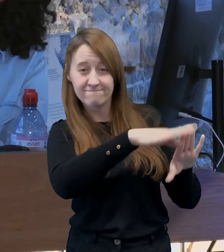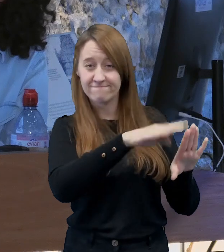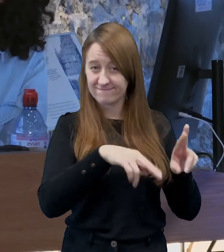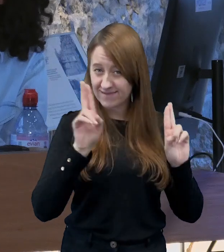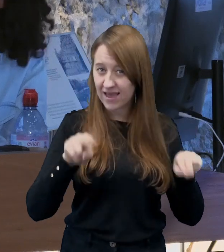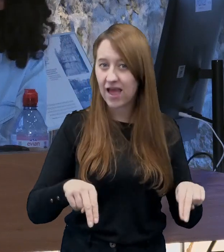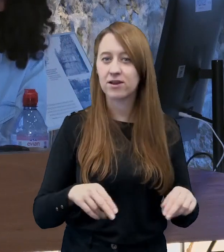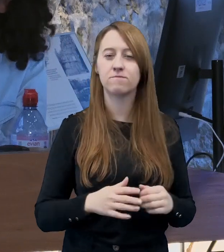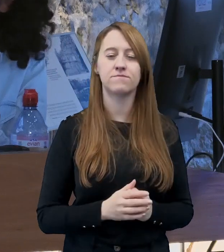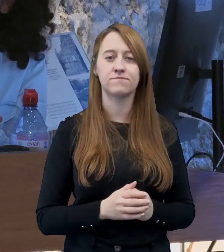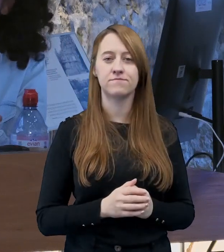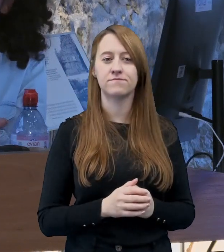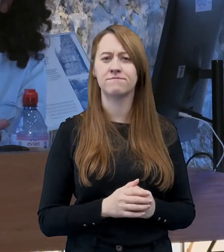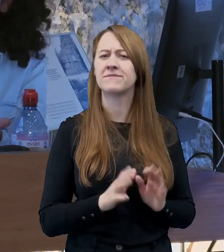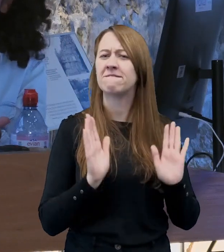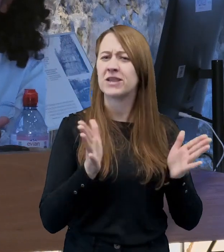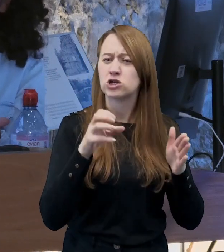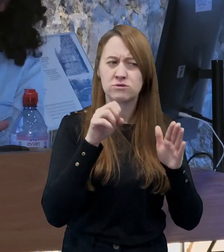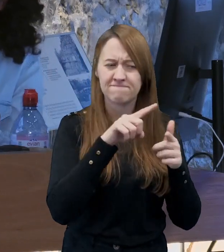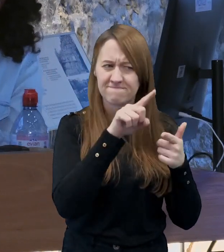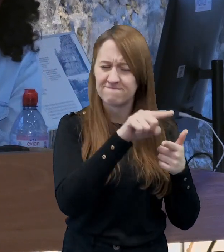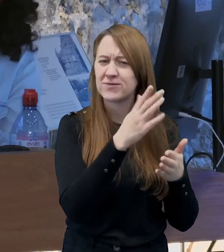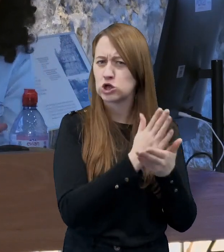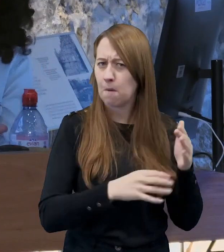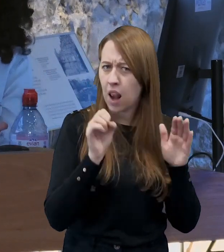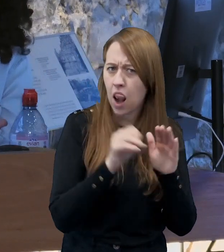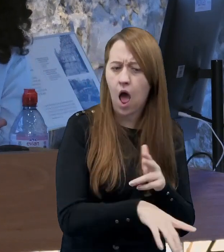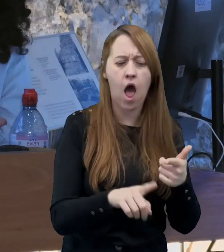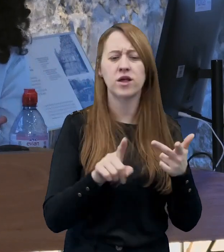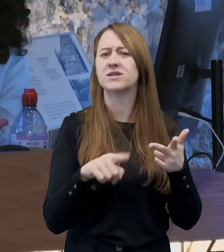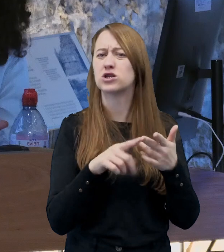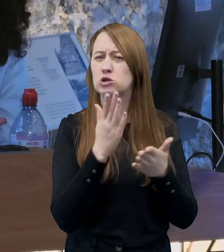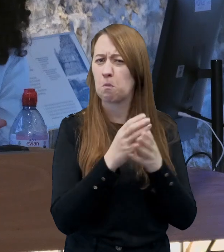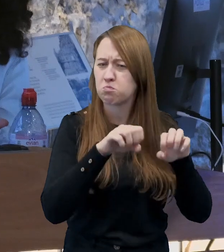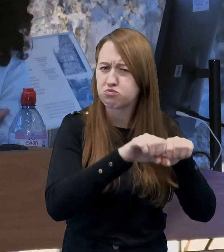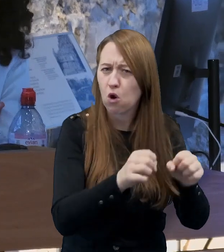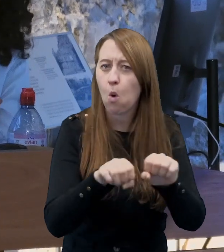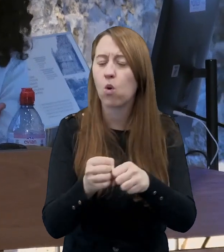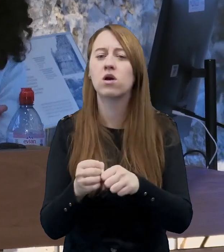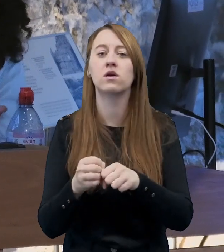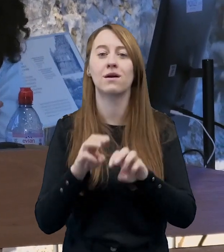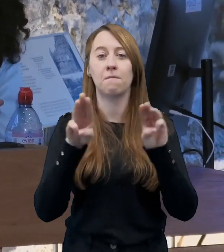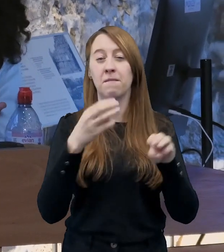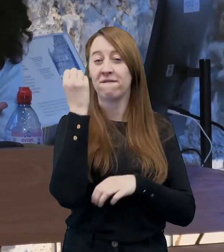And also they get lost, they get broken. People forget that plaster is a very soft material, it's not very good in tension,